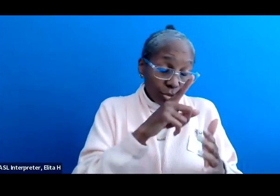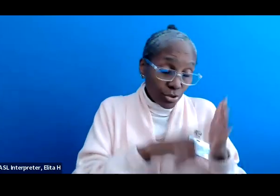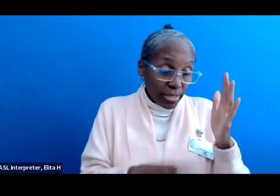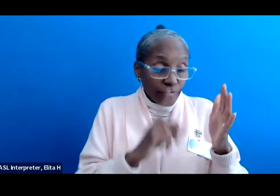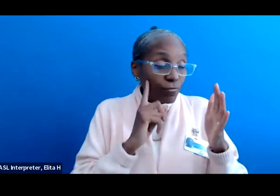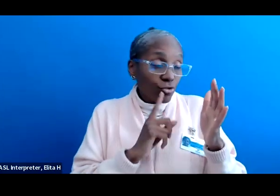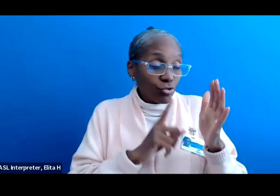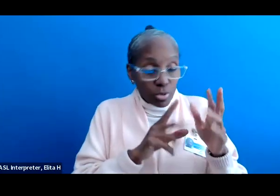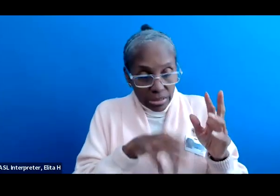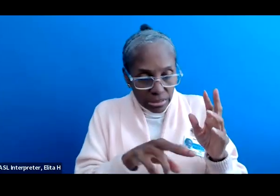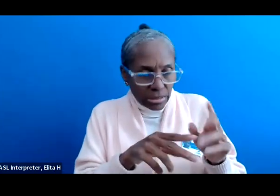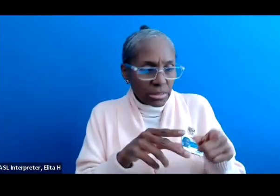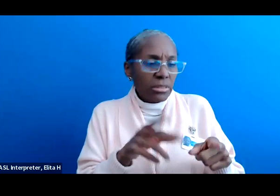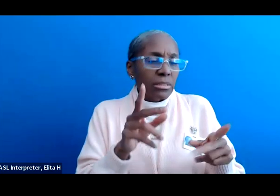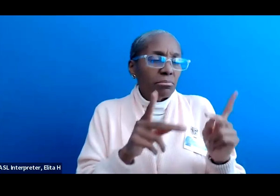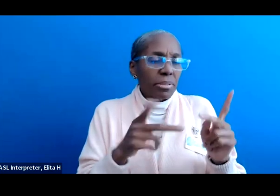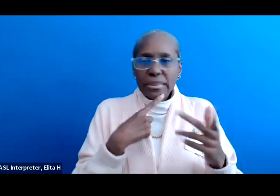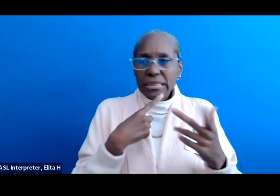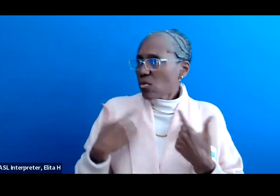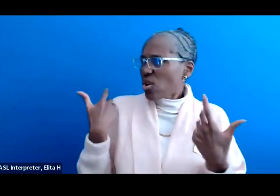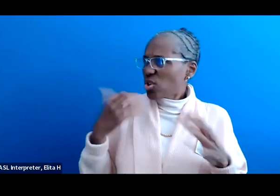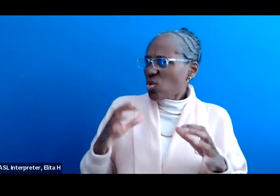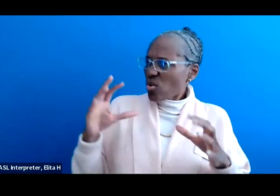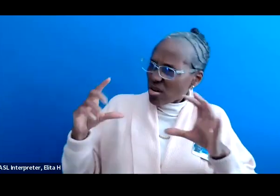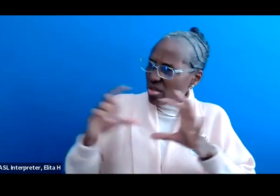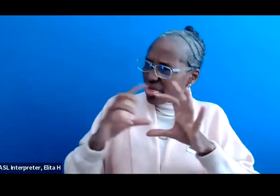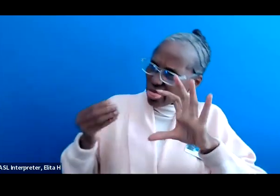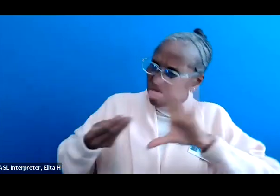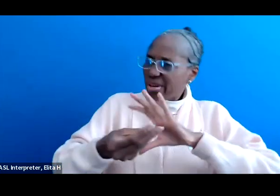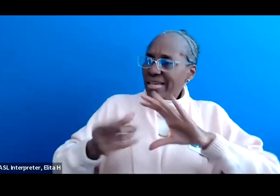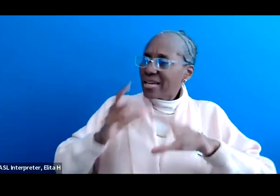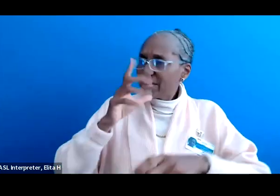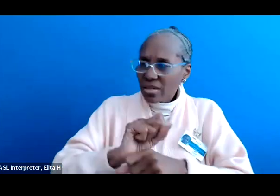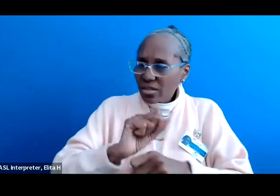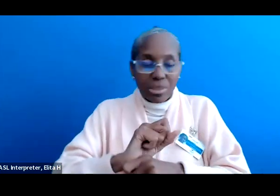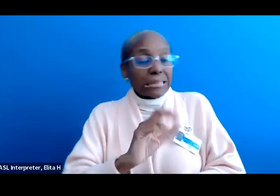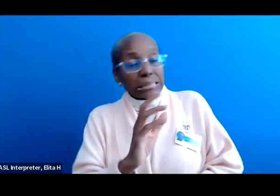and payers were like, “Well, we don't want to put them in if it's not going to work.” Well, it works. It, it works.